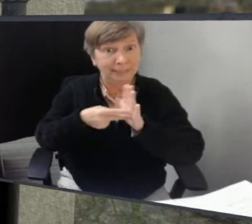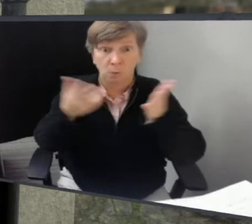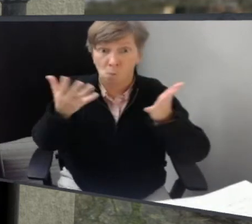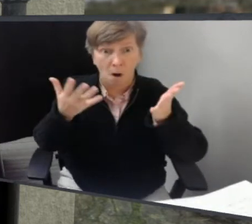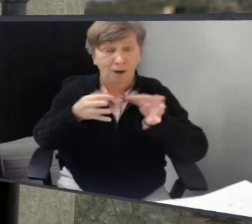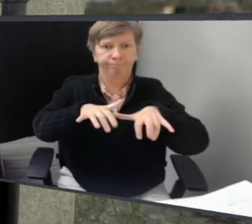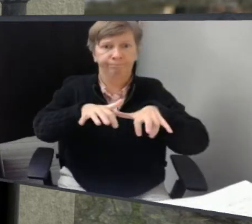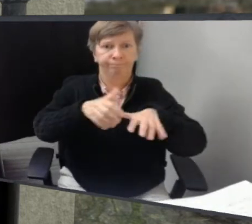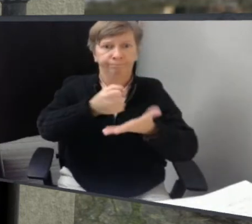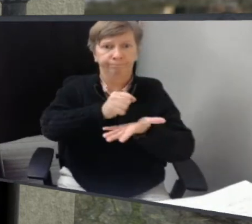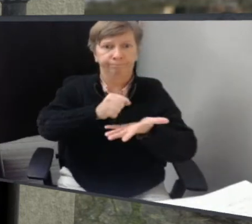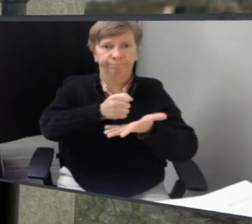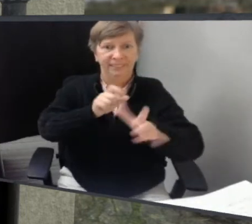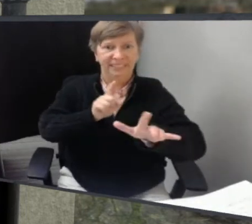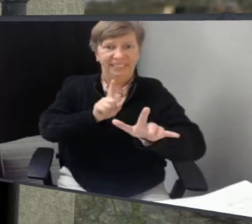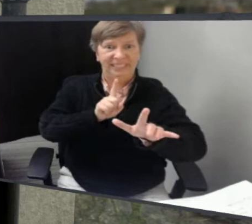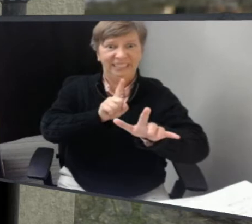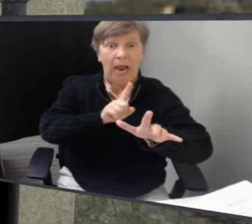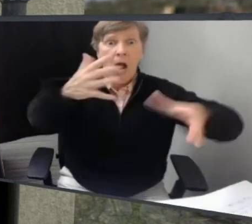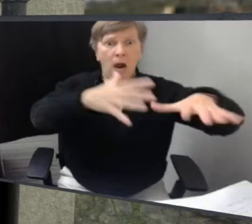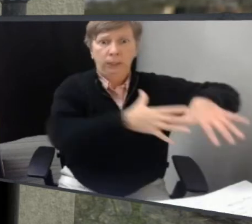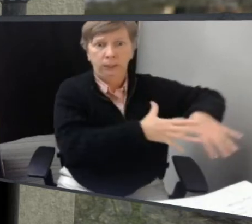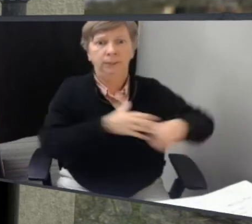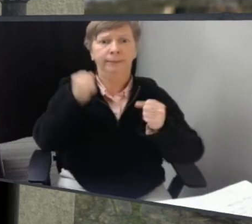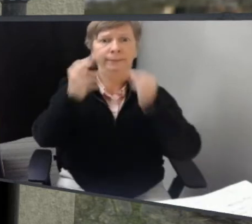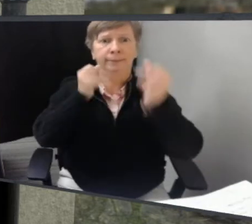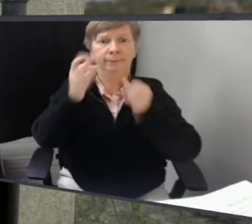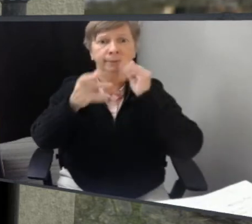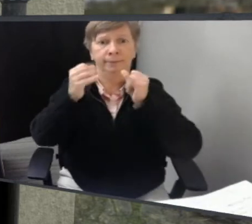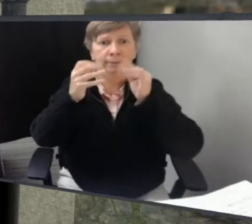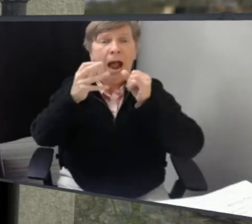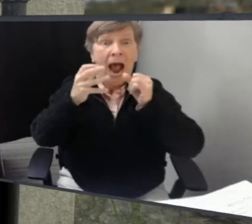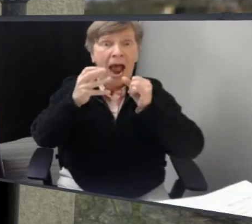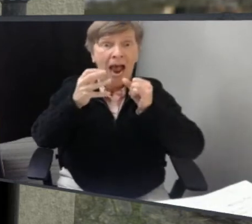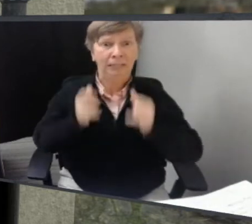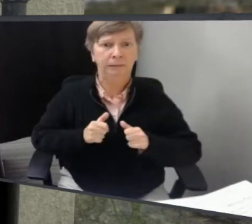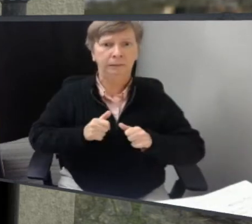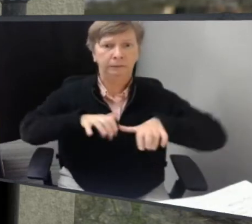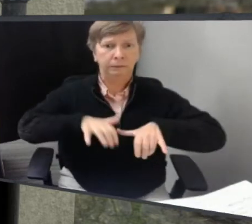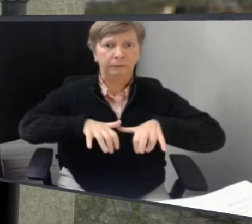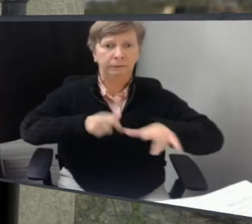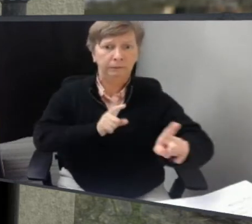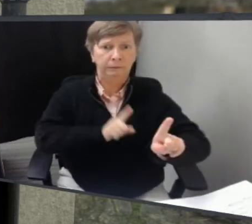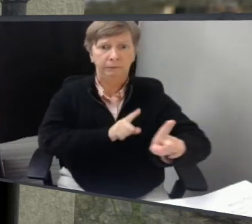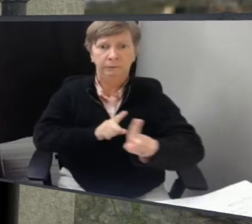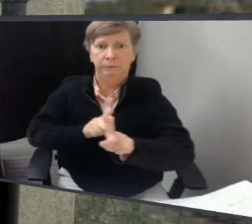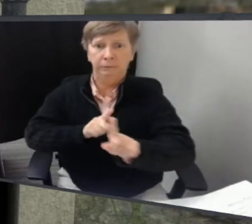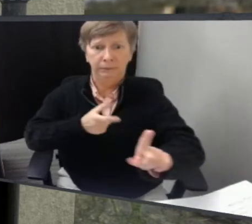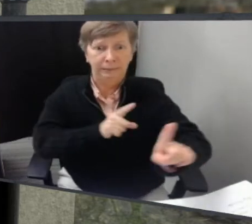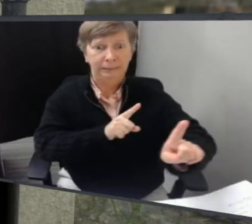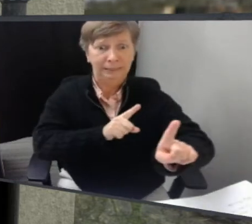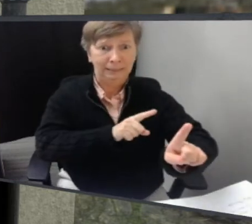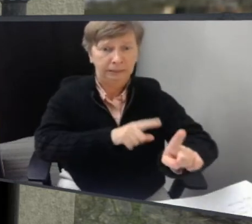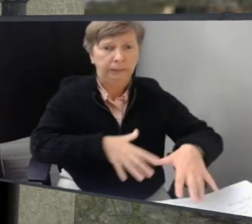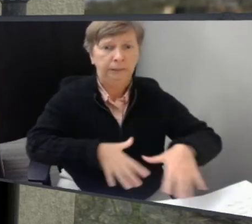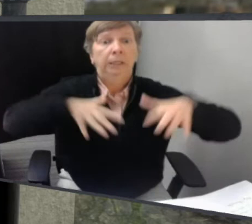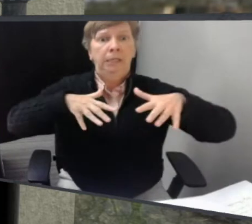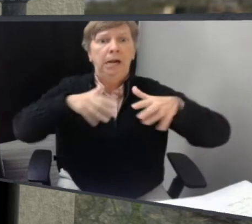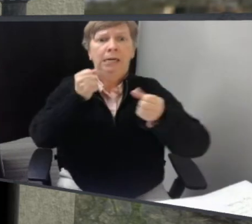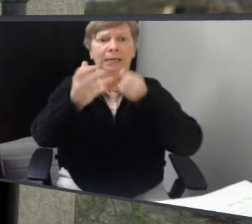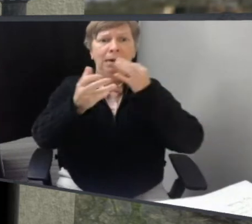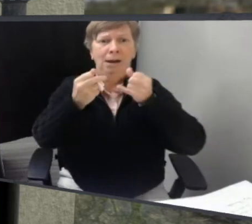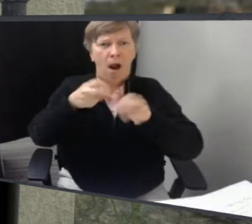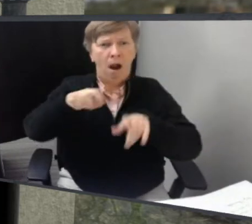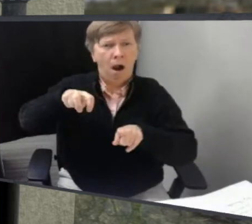with me, basically. It's kind of like an interpreter being at the center with their joystick kind of have